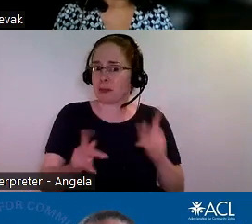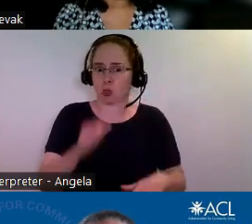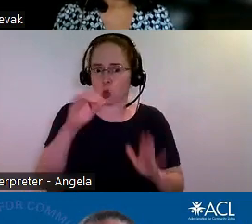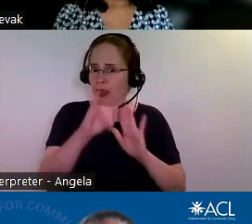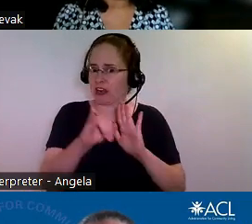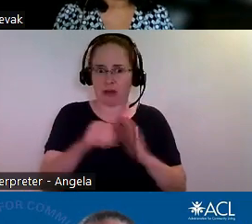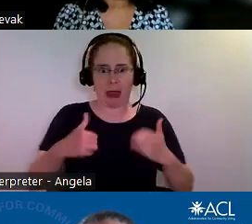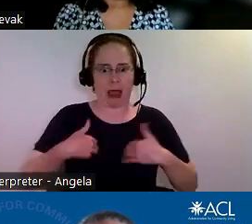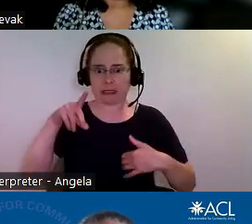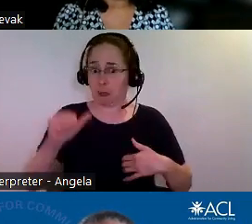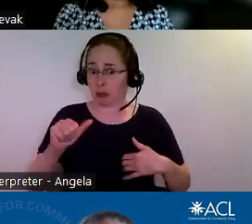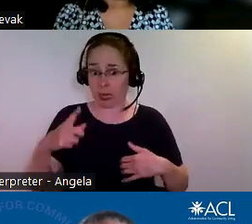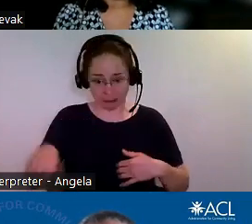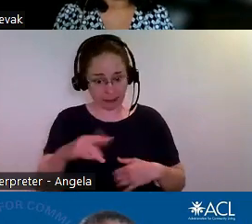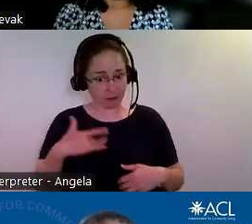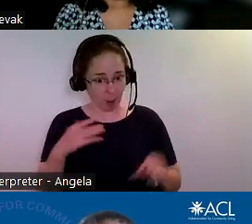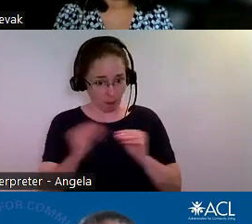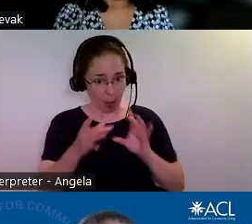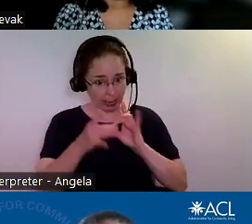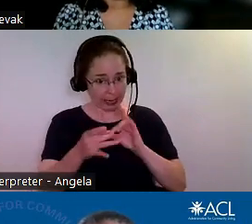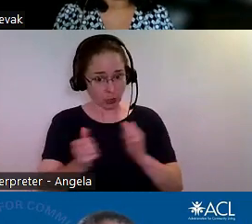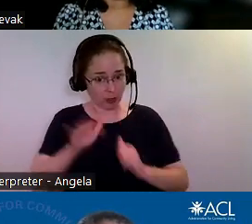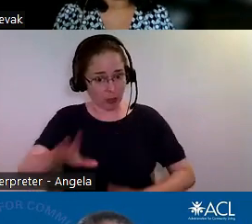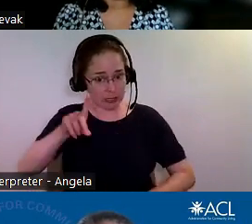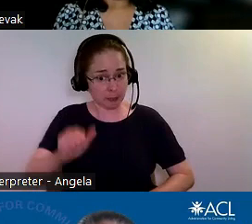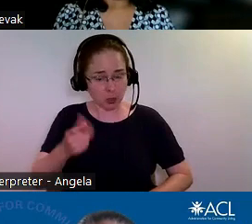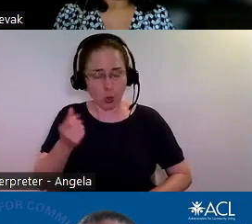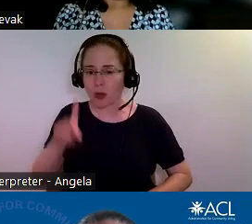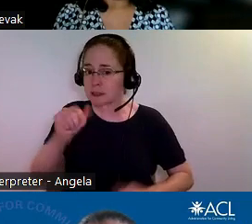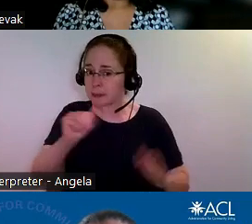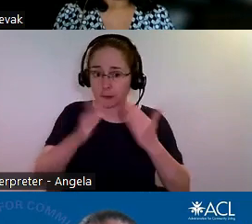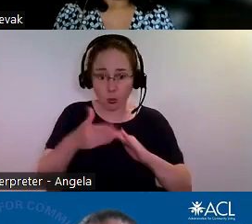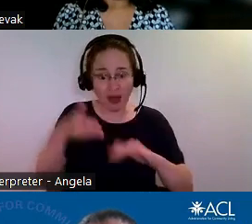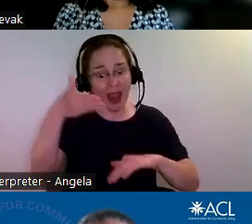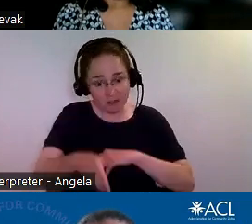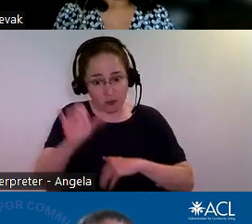they feel more connected to their disability or to the disability community afterwards?